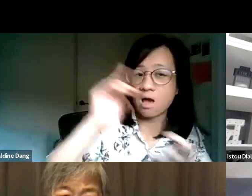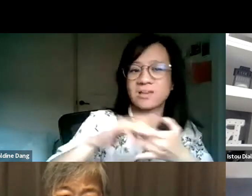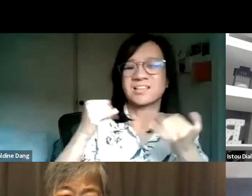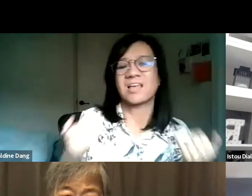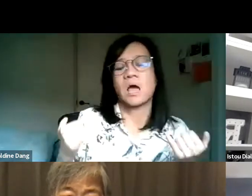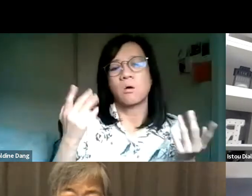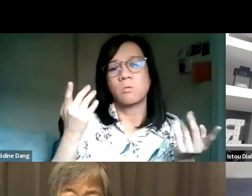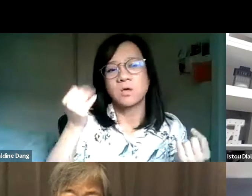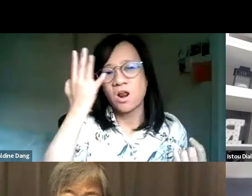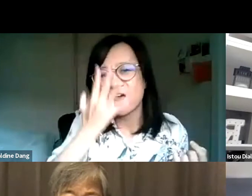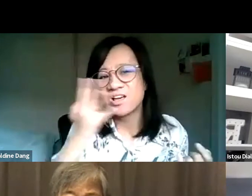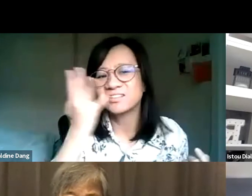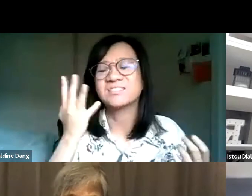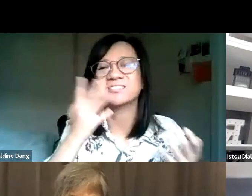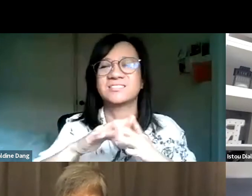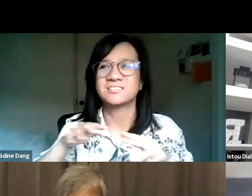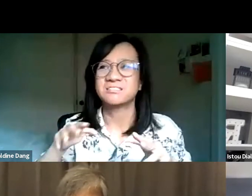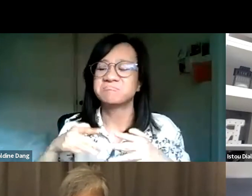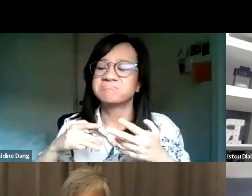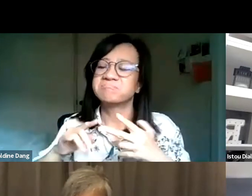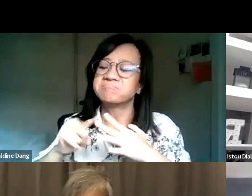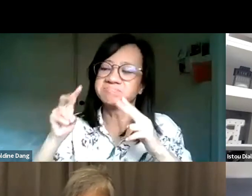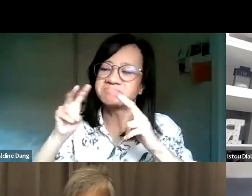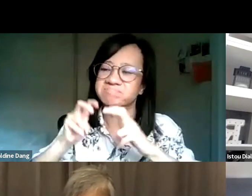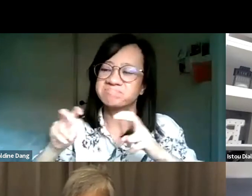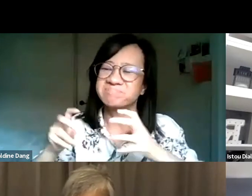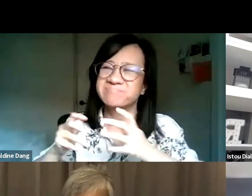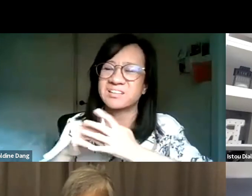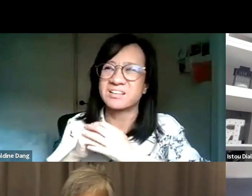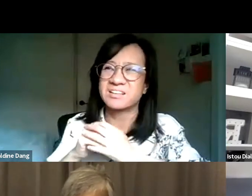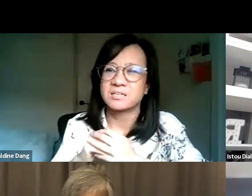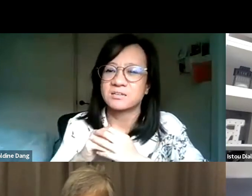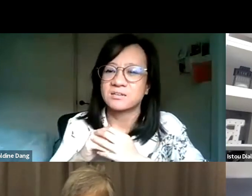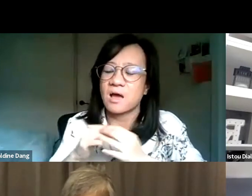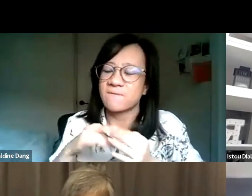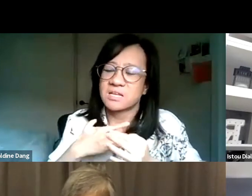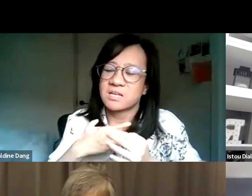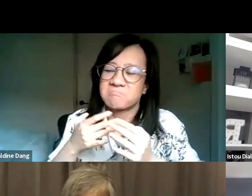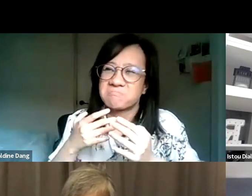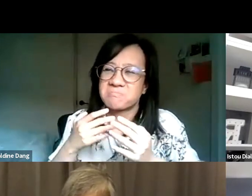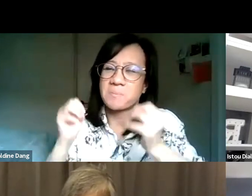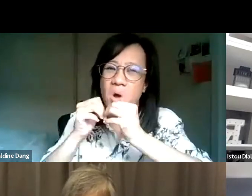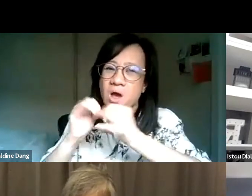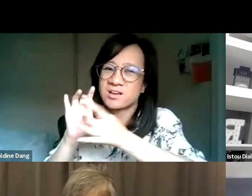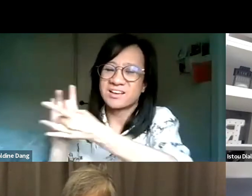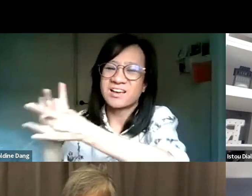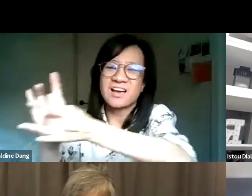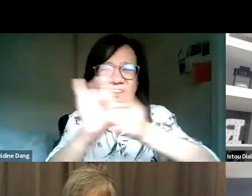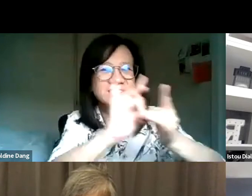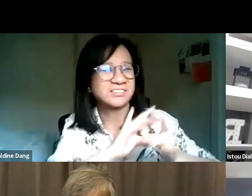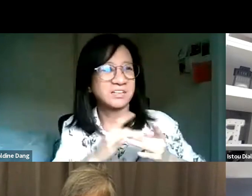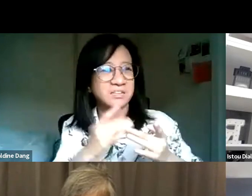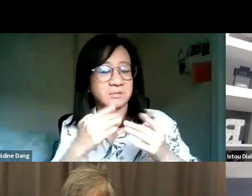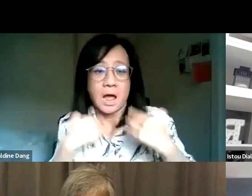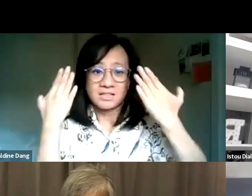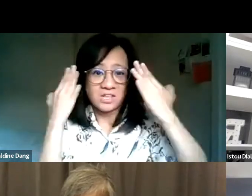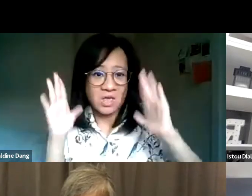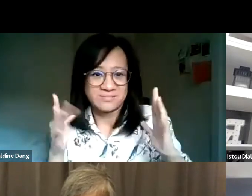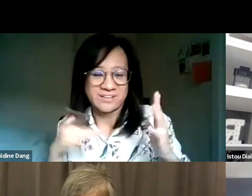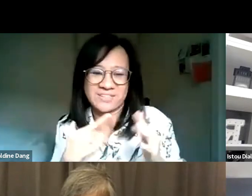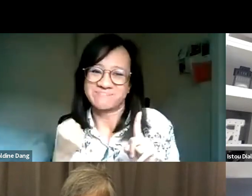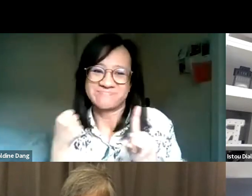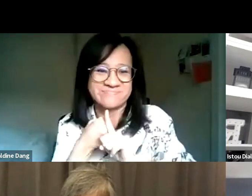growing up and all of the time I've been trying to understand what that means to me as a person